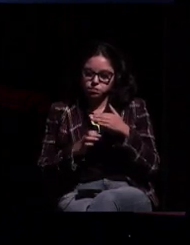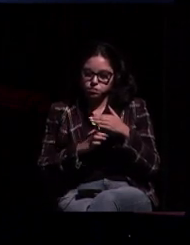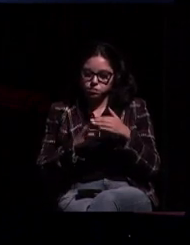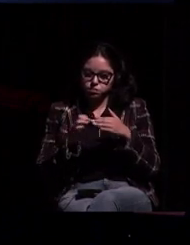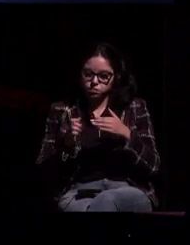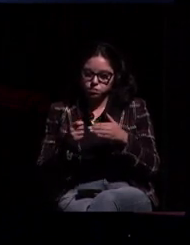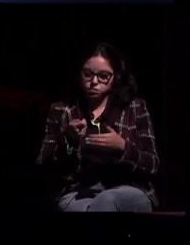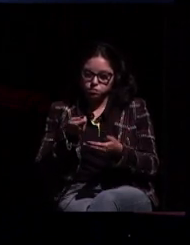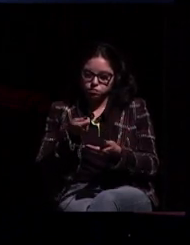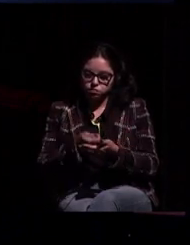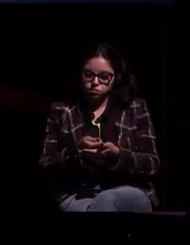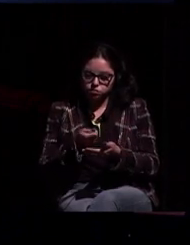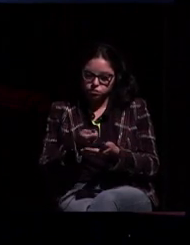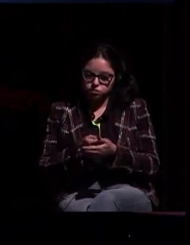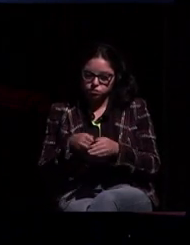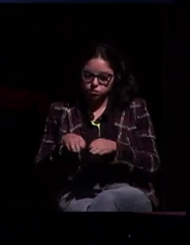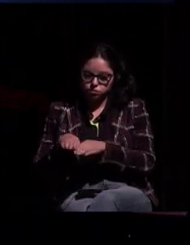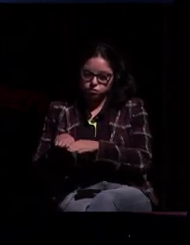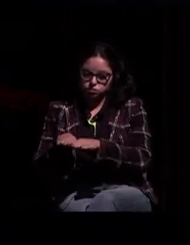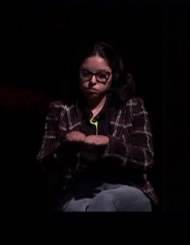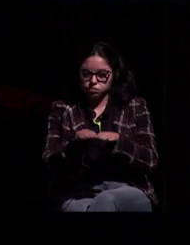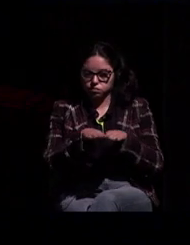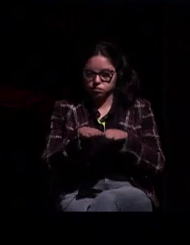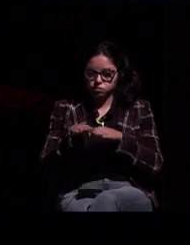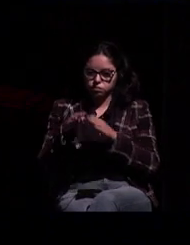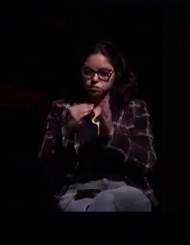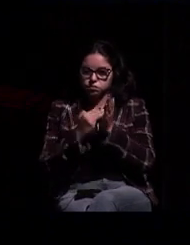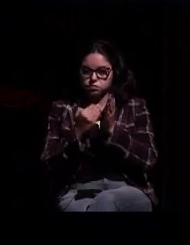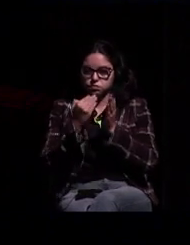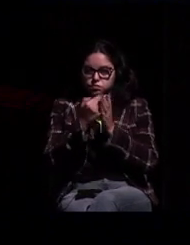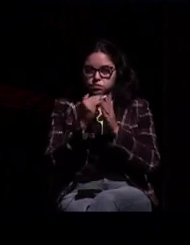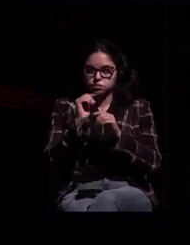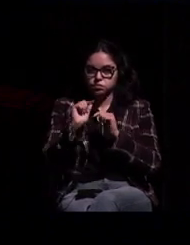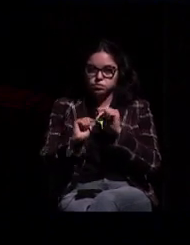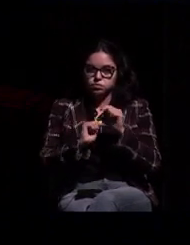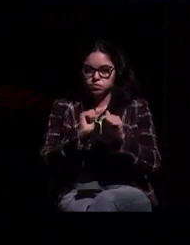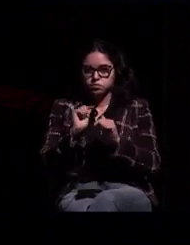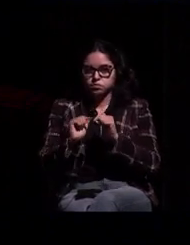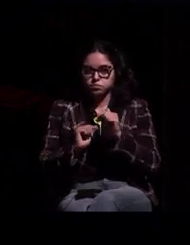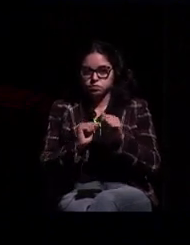and increase temporary, part-time jobs, and outsourced workers. In Spain